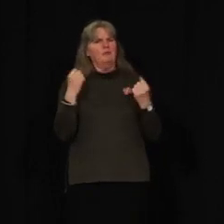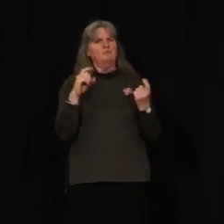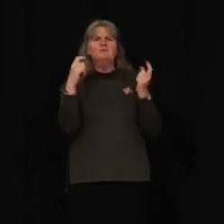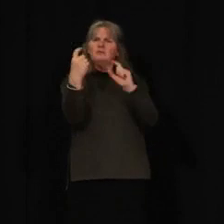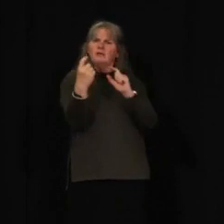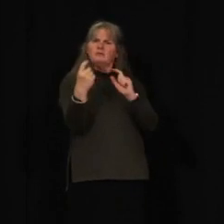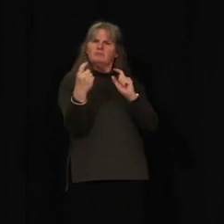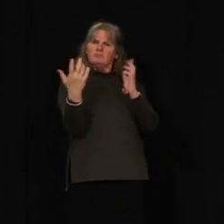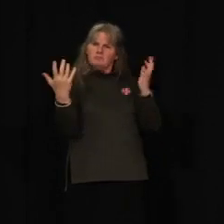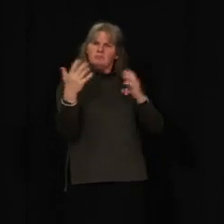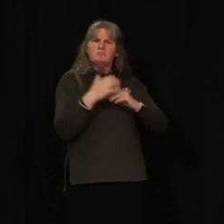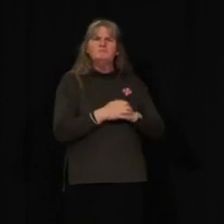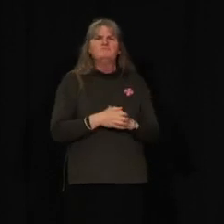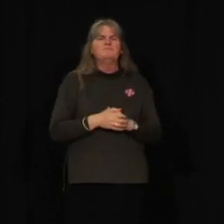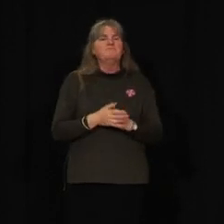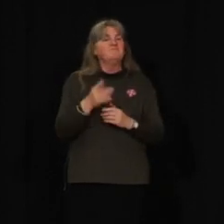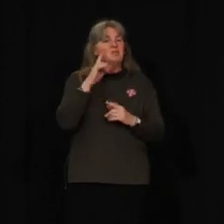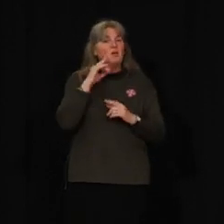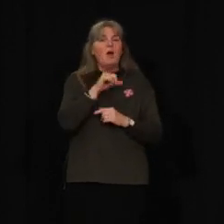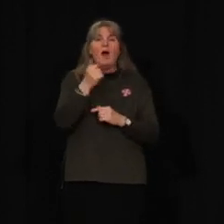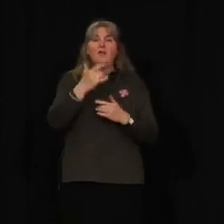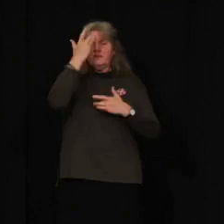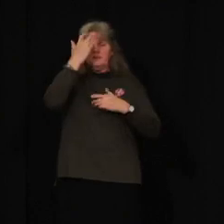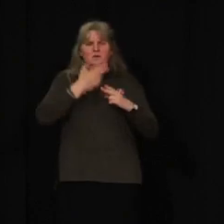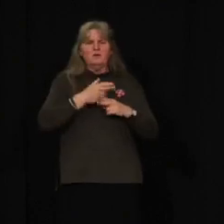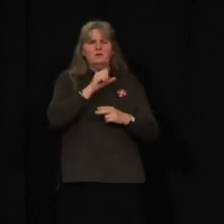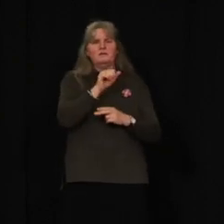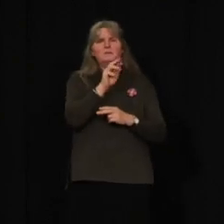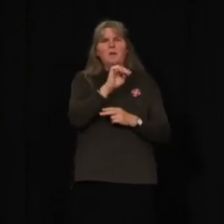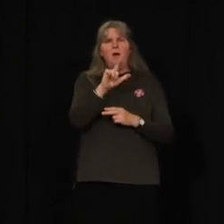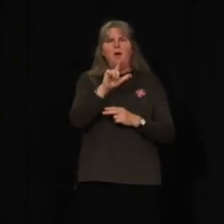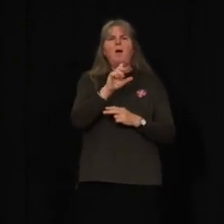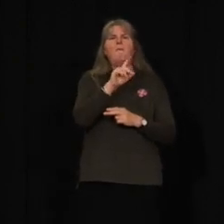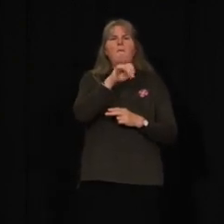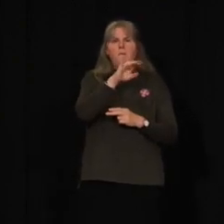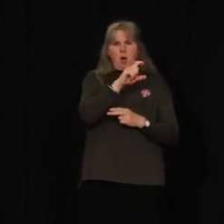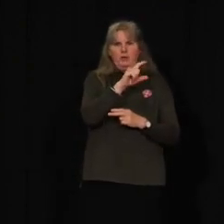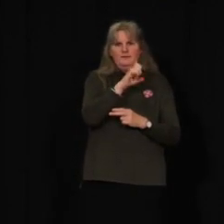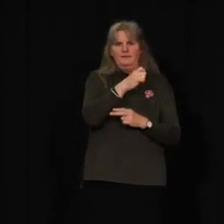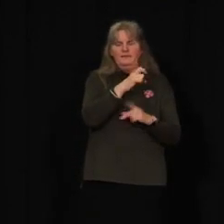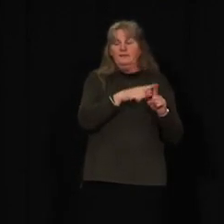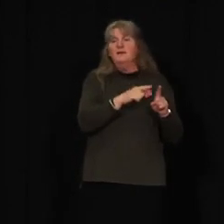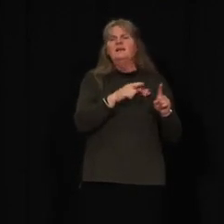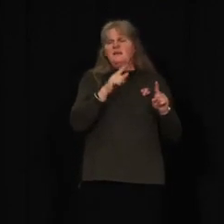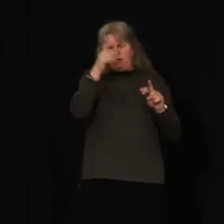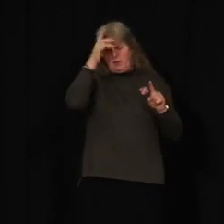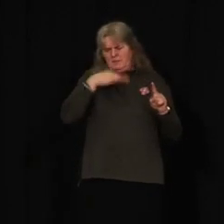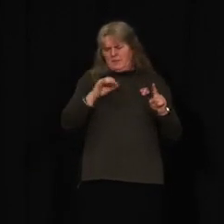"like smallpox, COVID-19 is a defining challenge for public health.